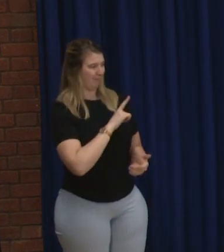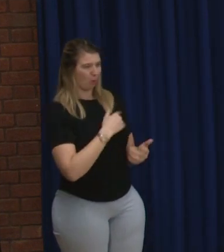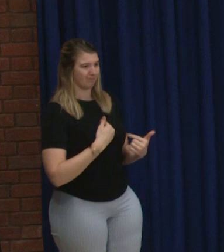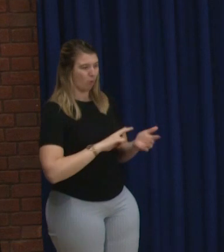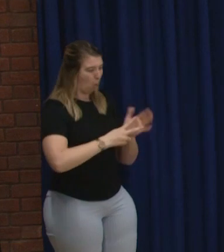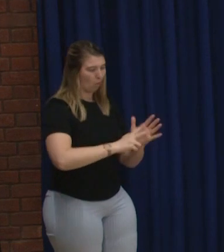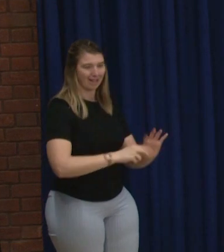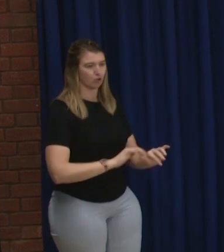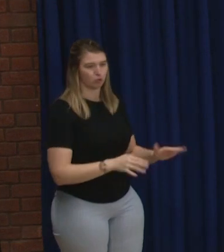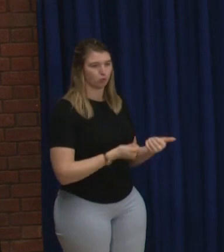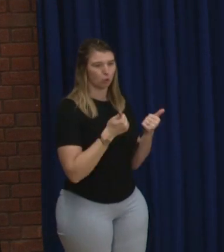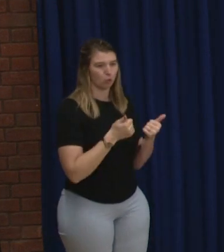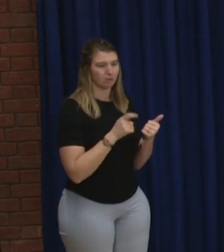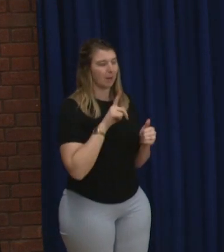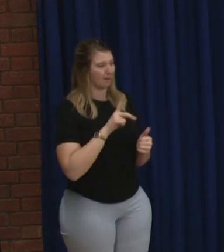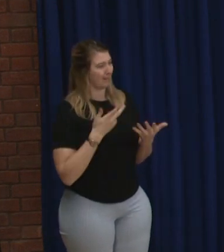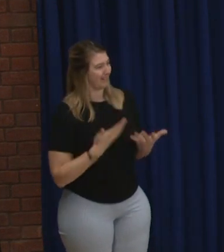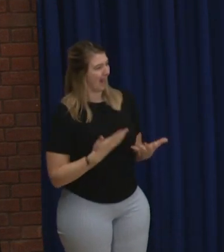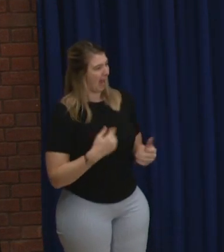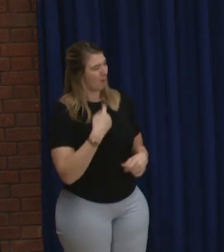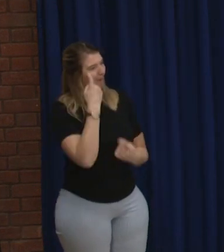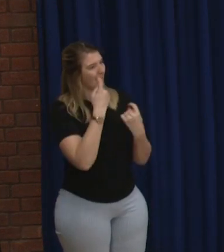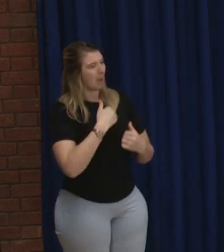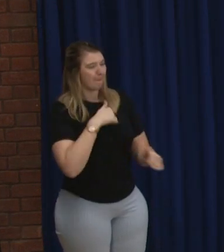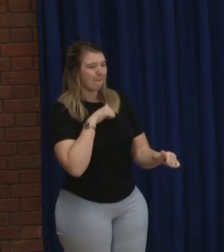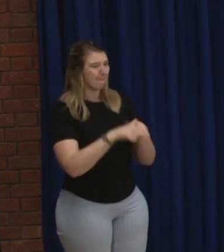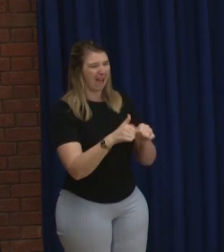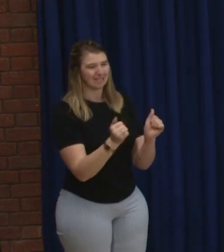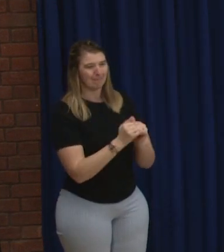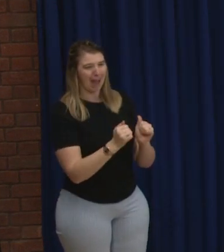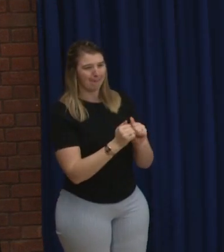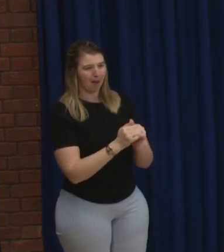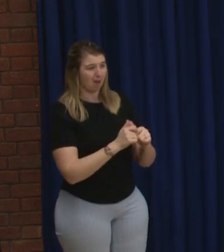when I think about my best paper, still one of the most cited papers in the world in self harm,